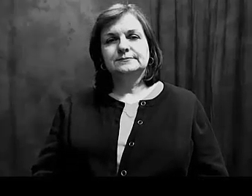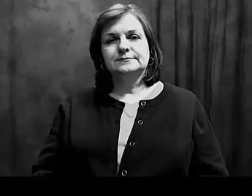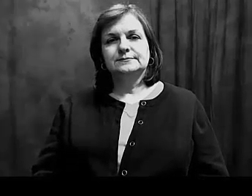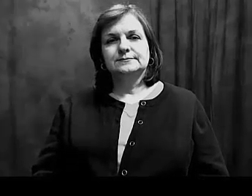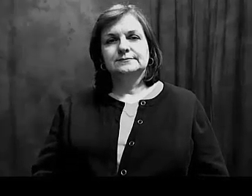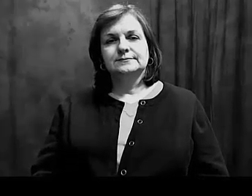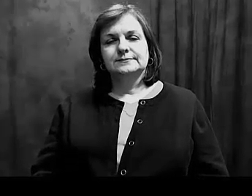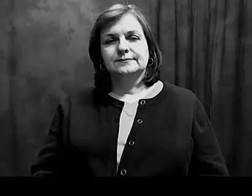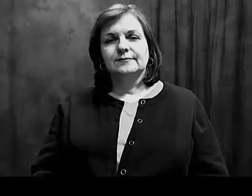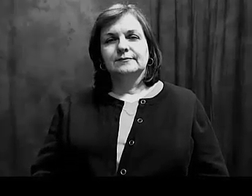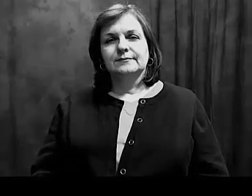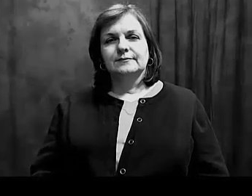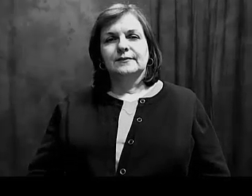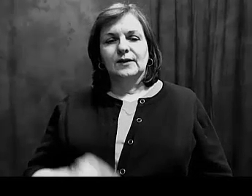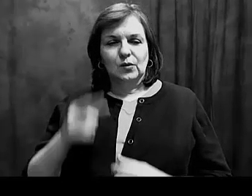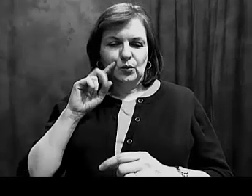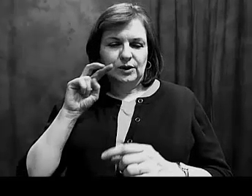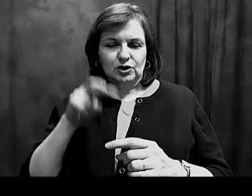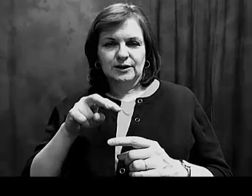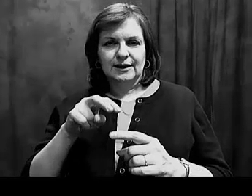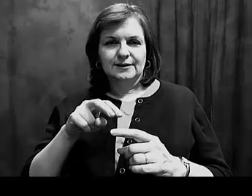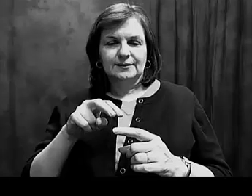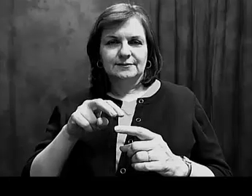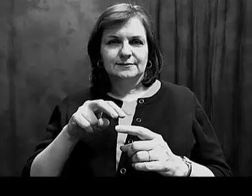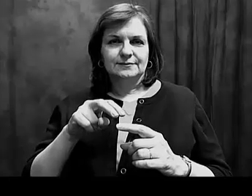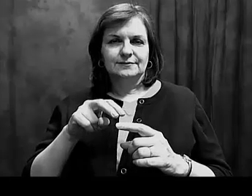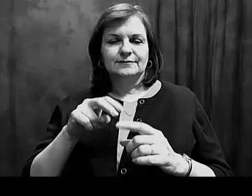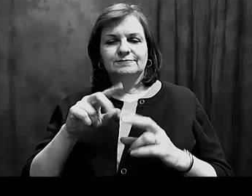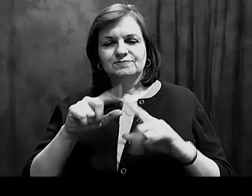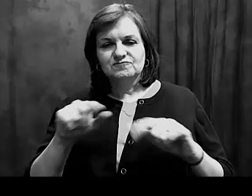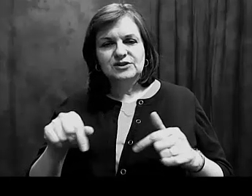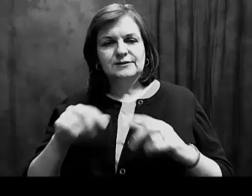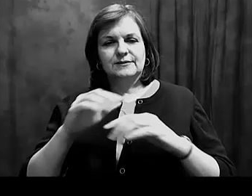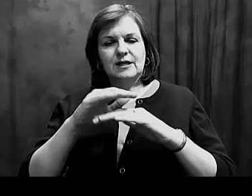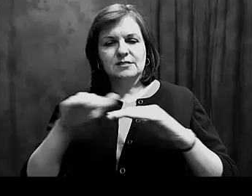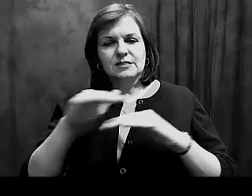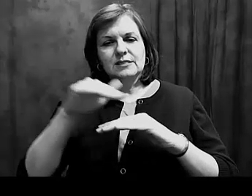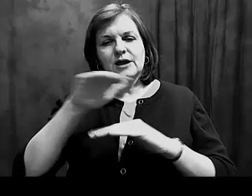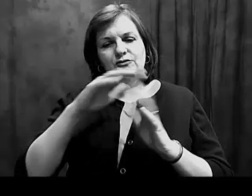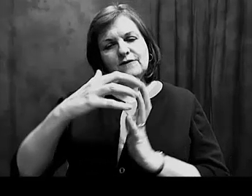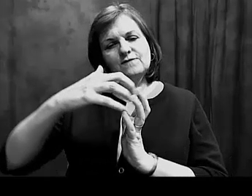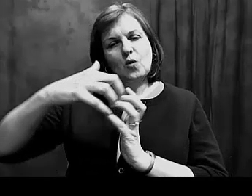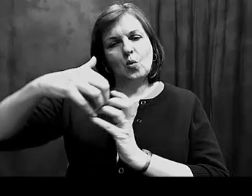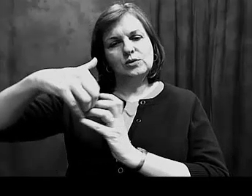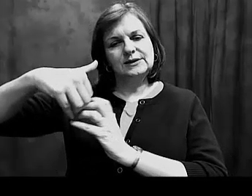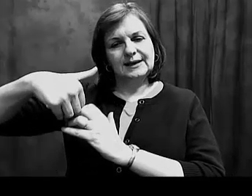we do look at this folding of these embryonic layers this folding in of this blastopore